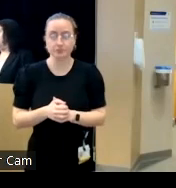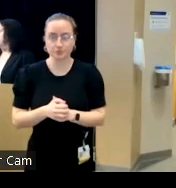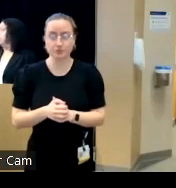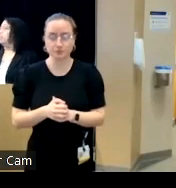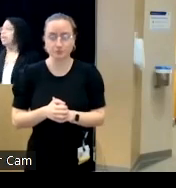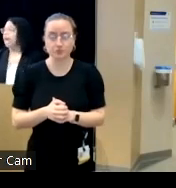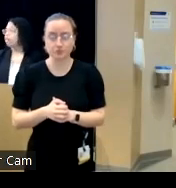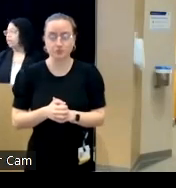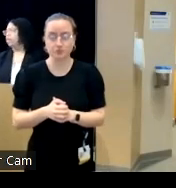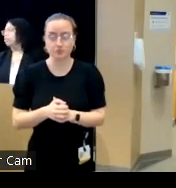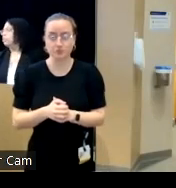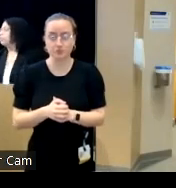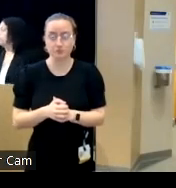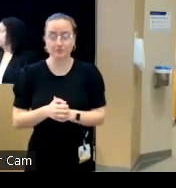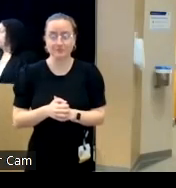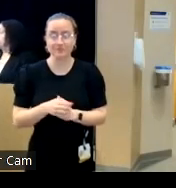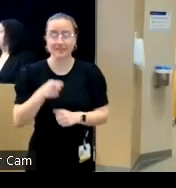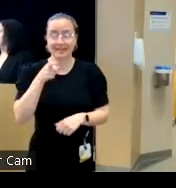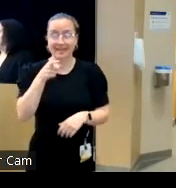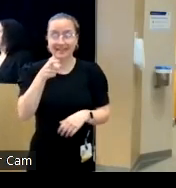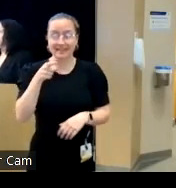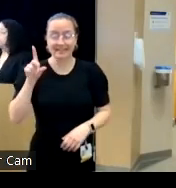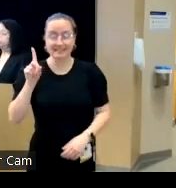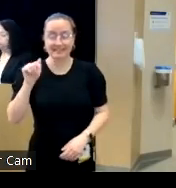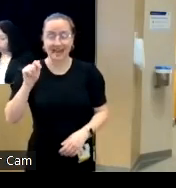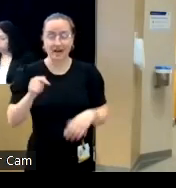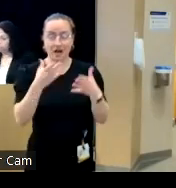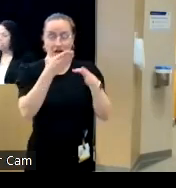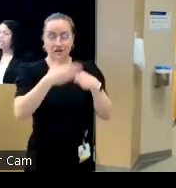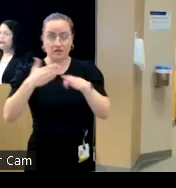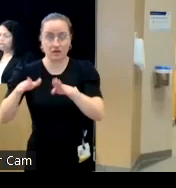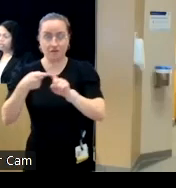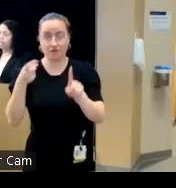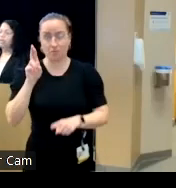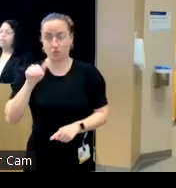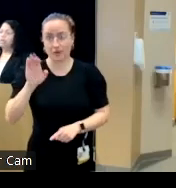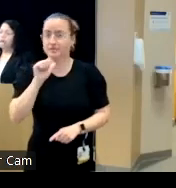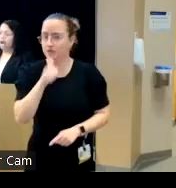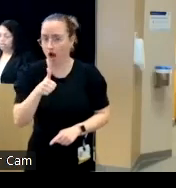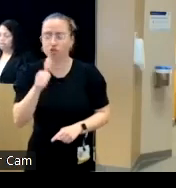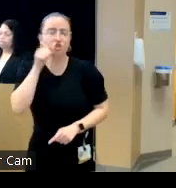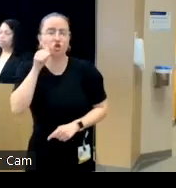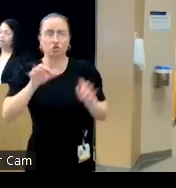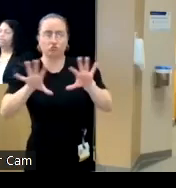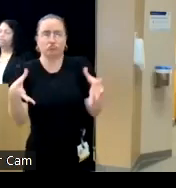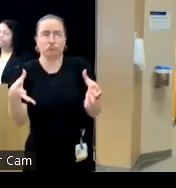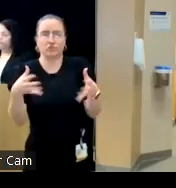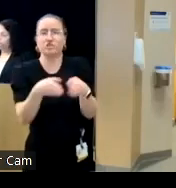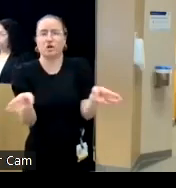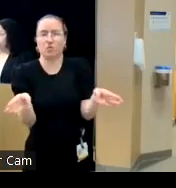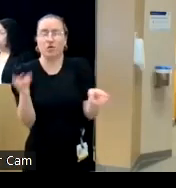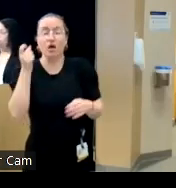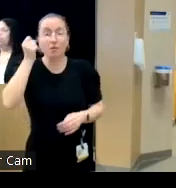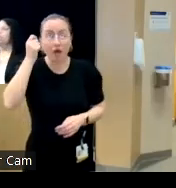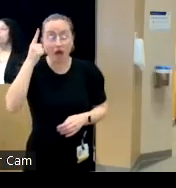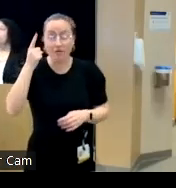data is not aggregated disaggregated by race however the authors wanted to show what people